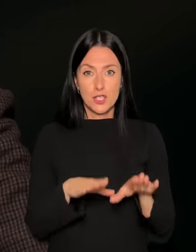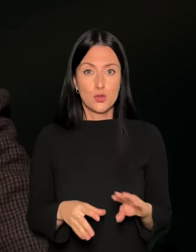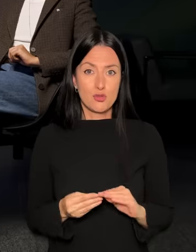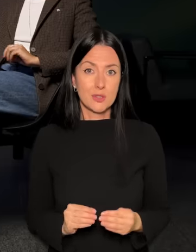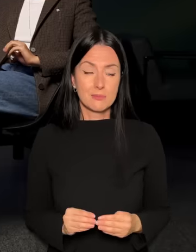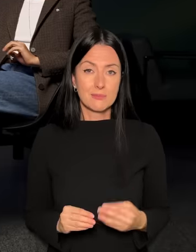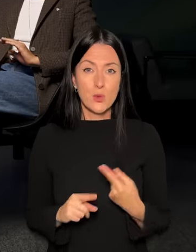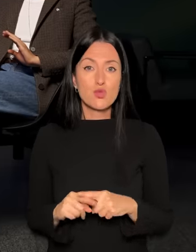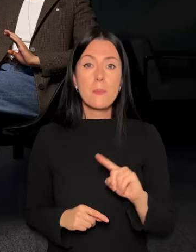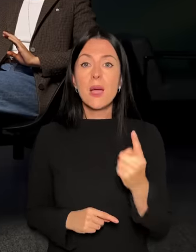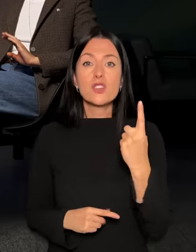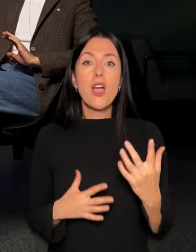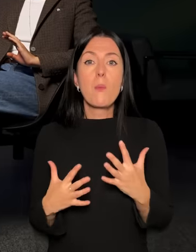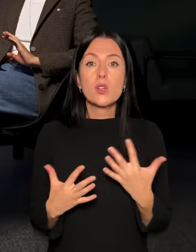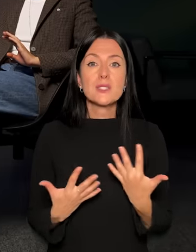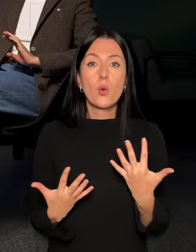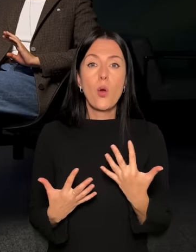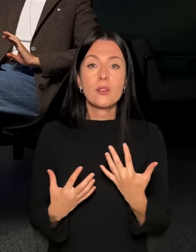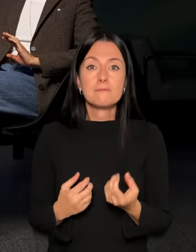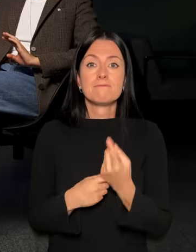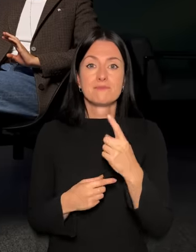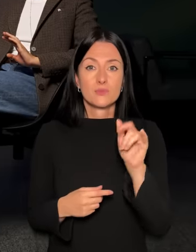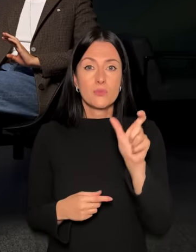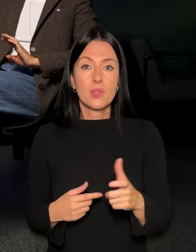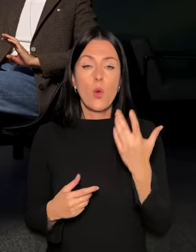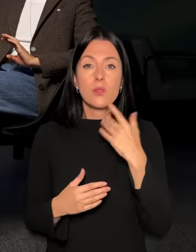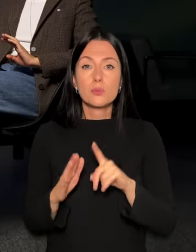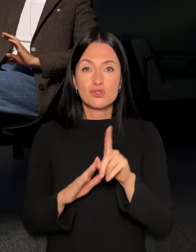Because the first emotion a person encounters when trying to solve a problem